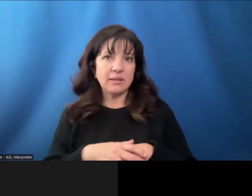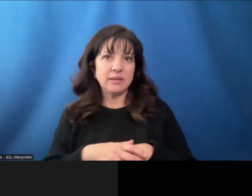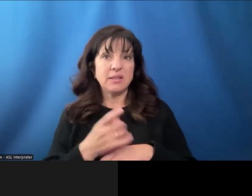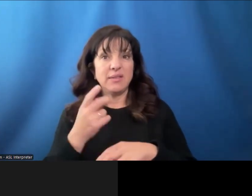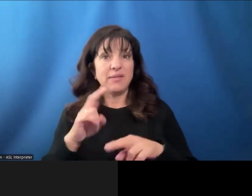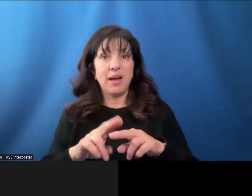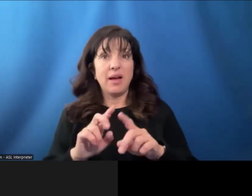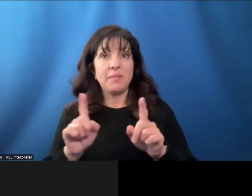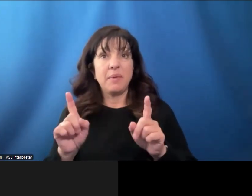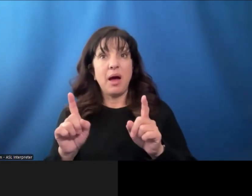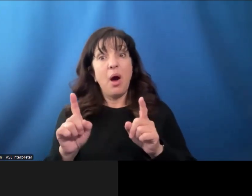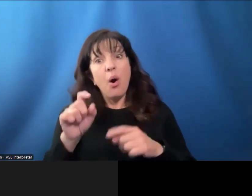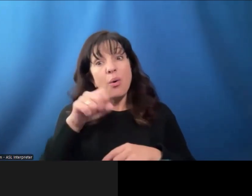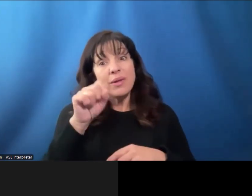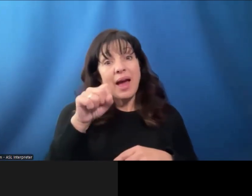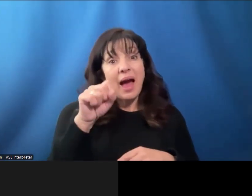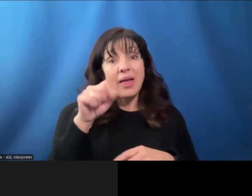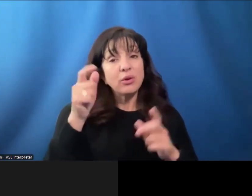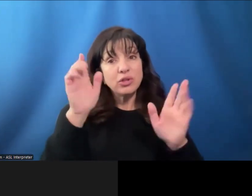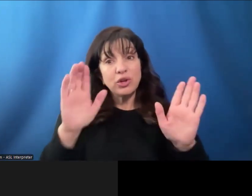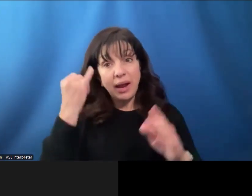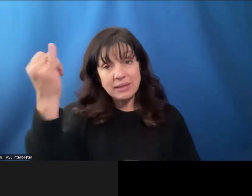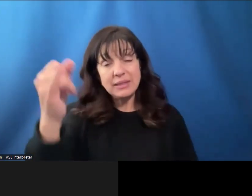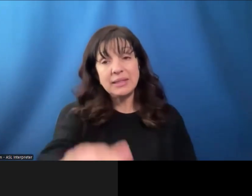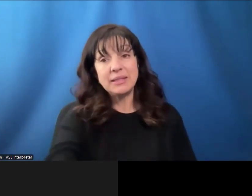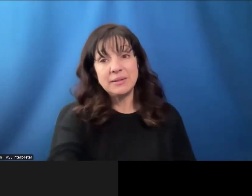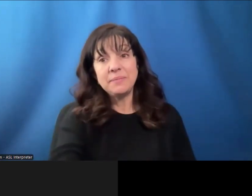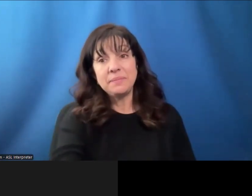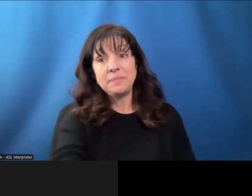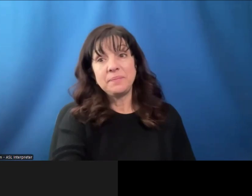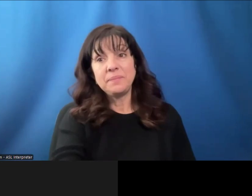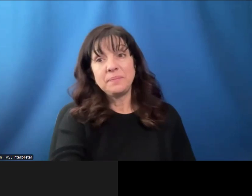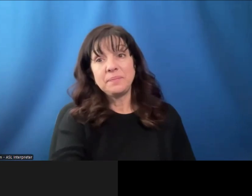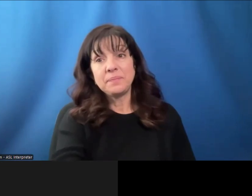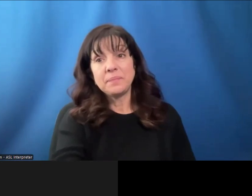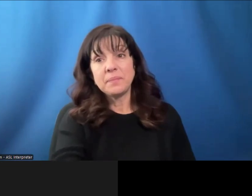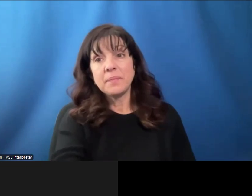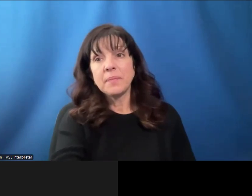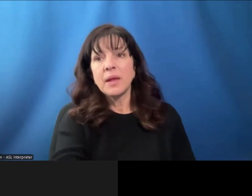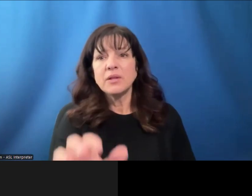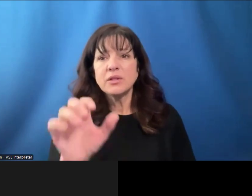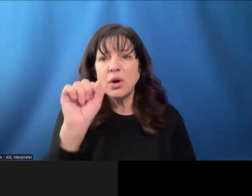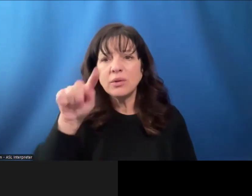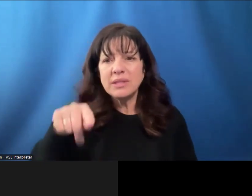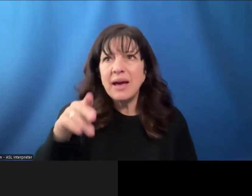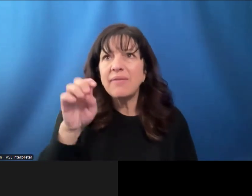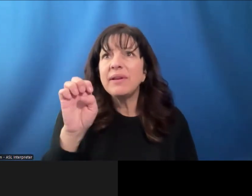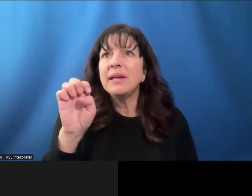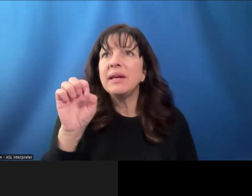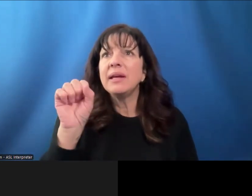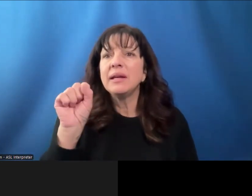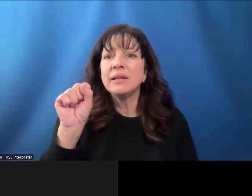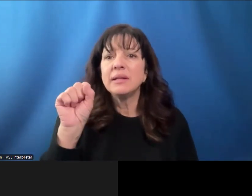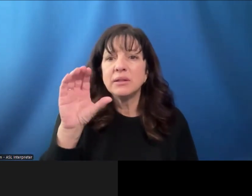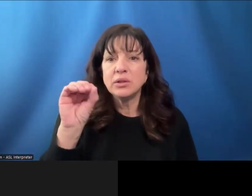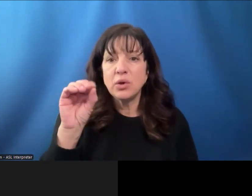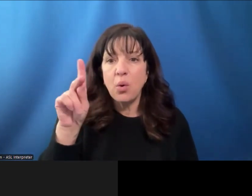Janel Preston: Yeah, great ideas. So Stephanie solga has her hand up for our next question,